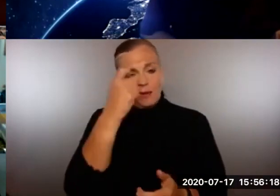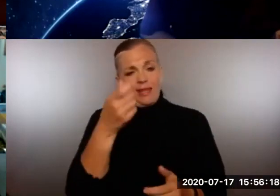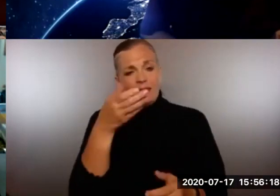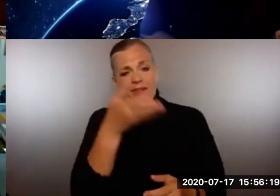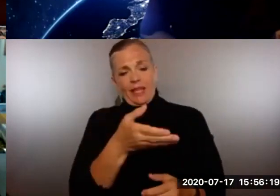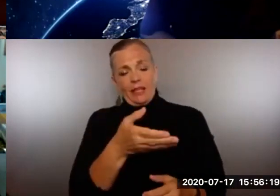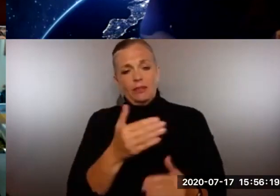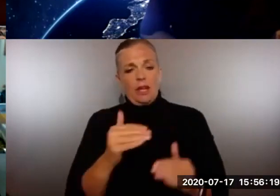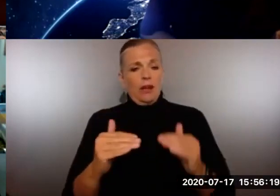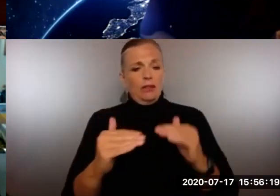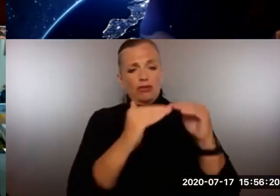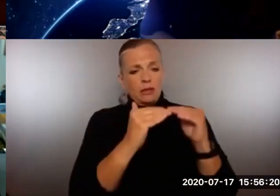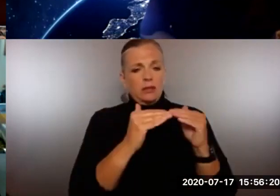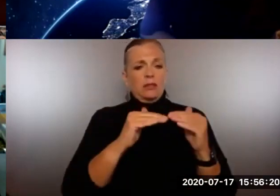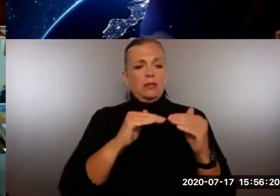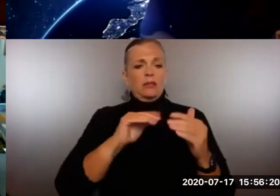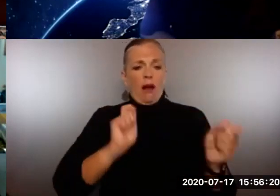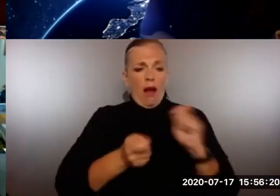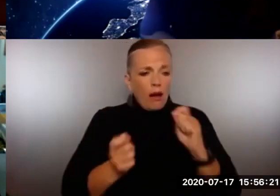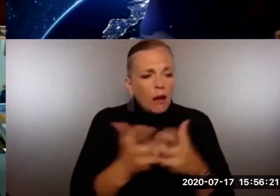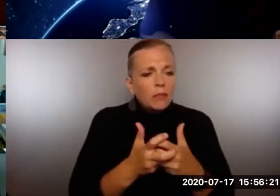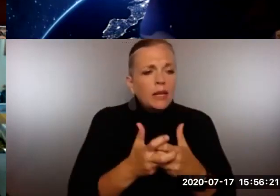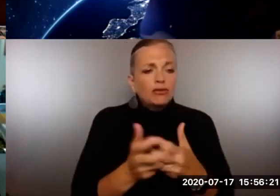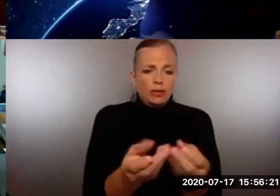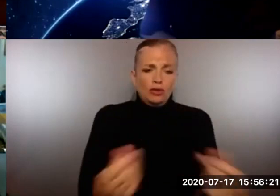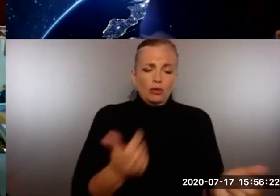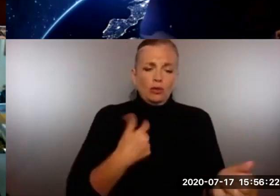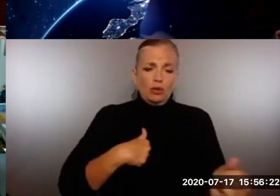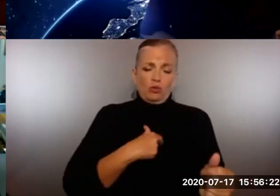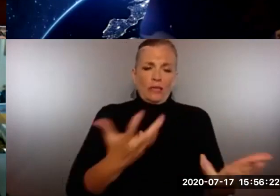as the ADA puts it--